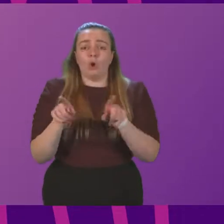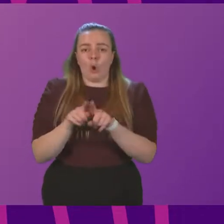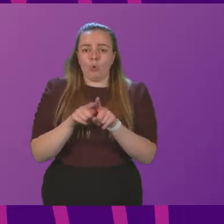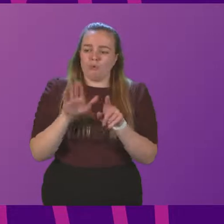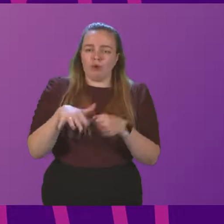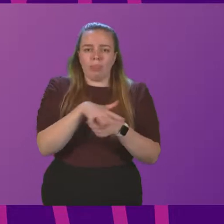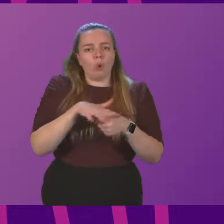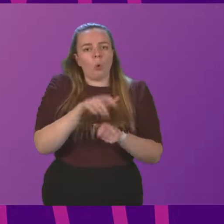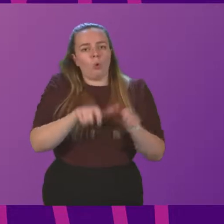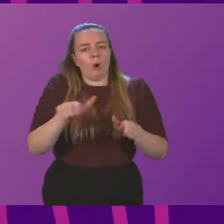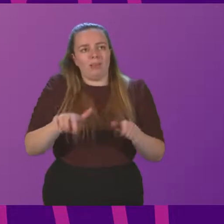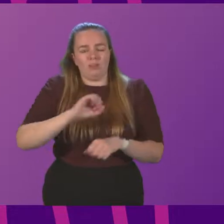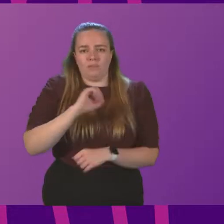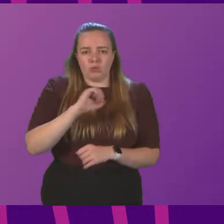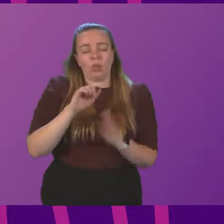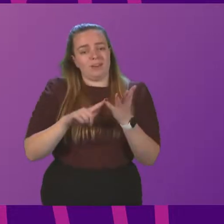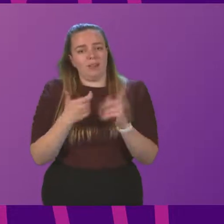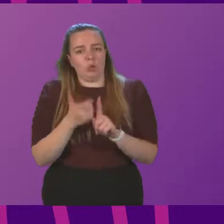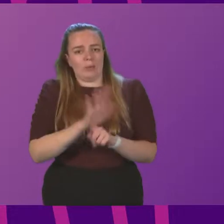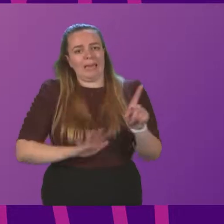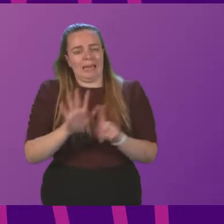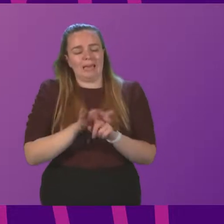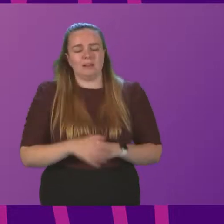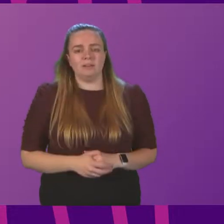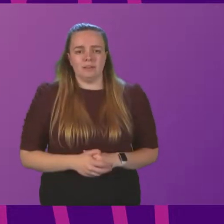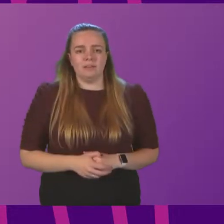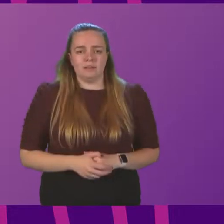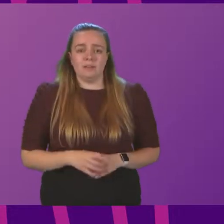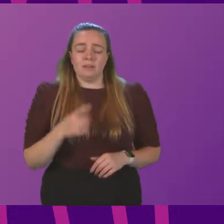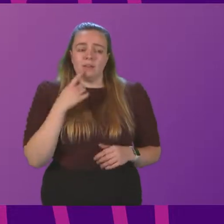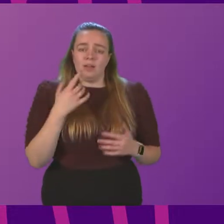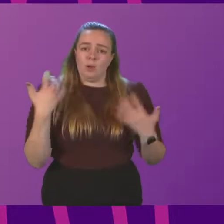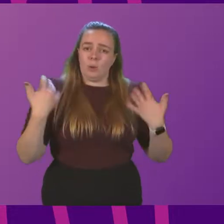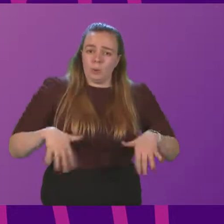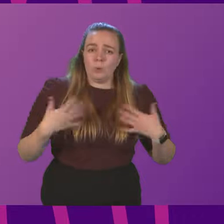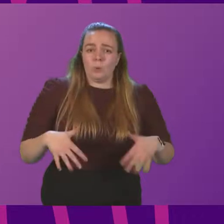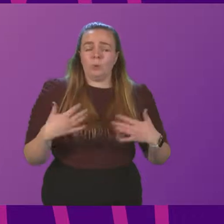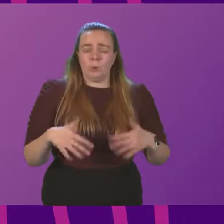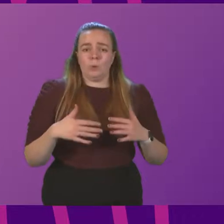population of Scotland and the UK. A comprehensive and exceptional package of mitigation measures